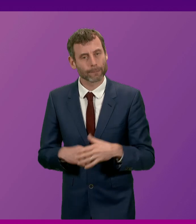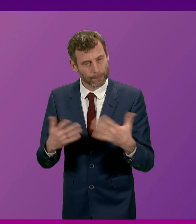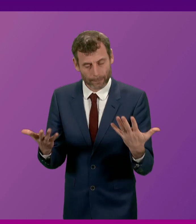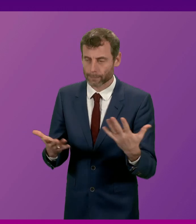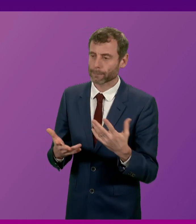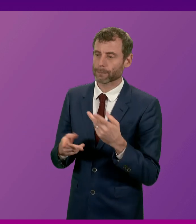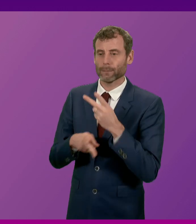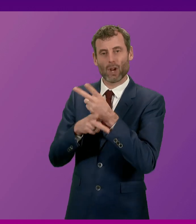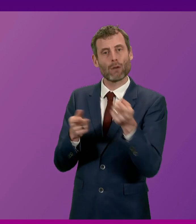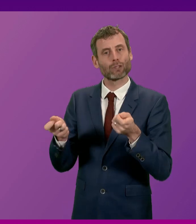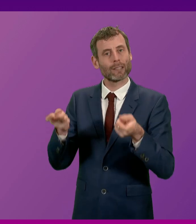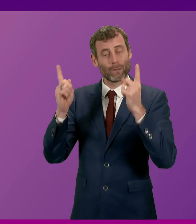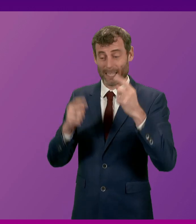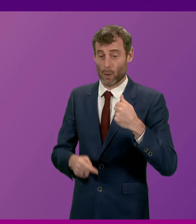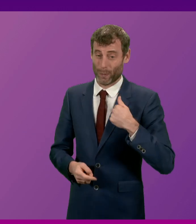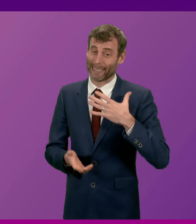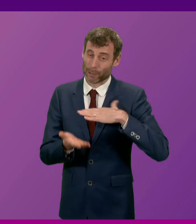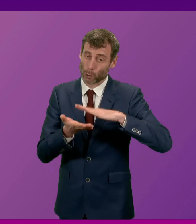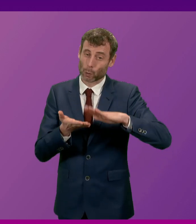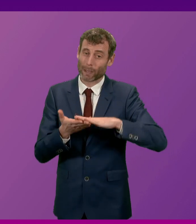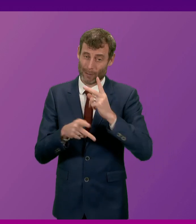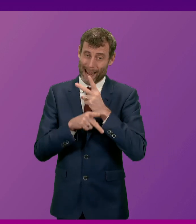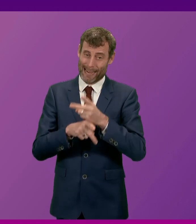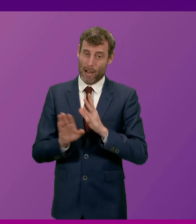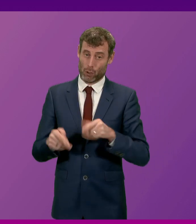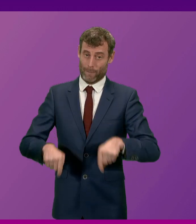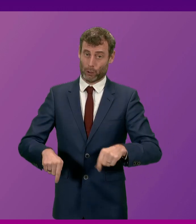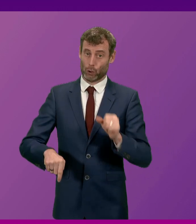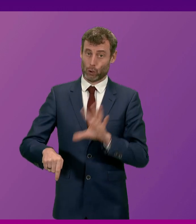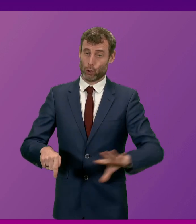We need to fix the care sector in our country, but the Scottish National Party has now wasted